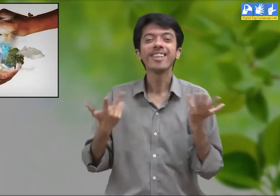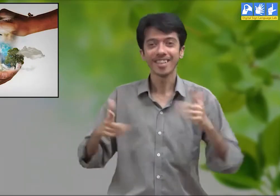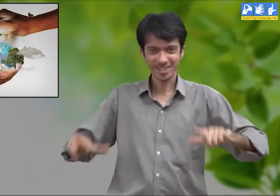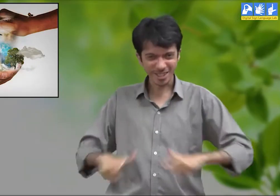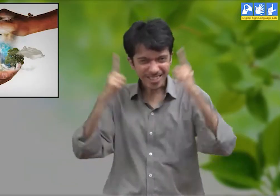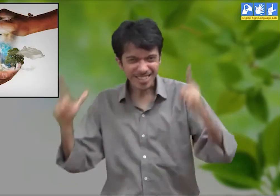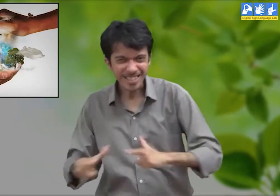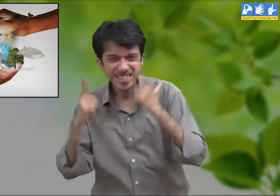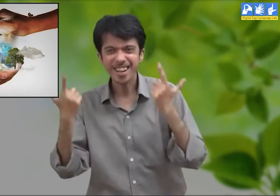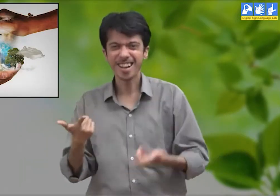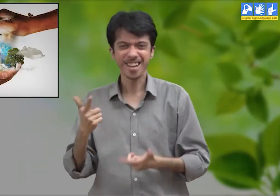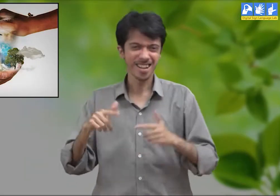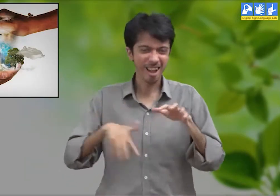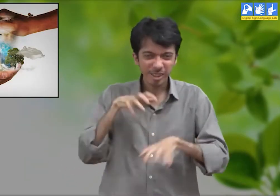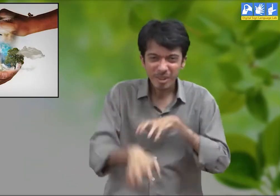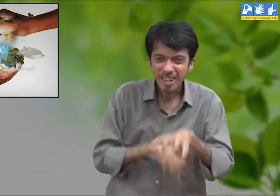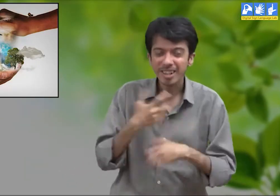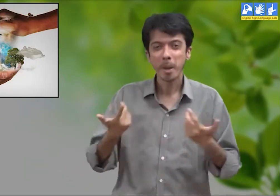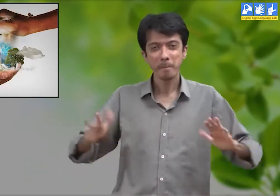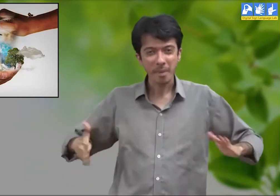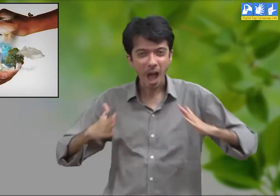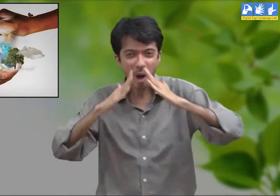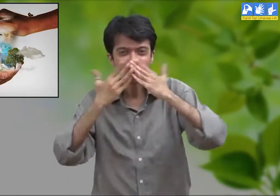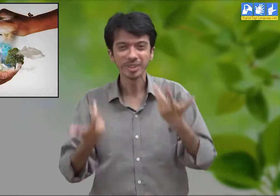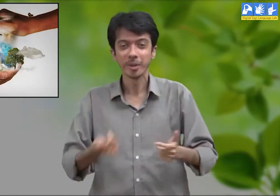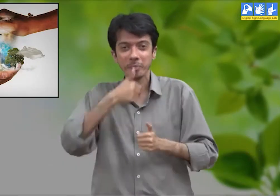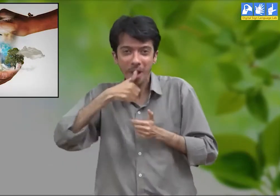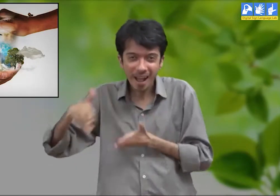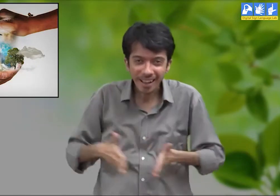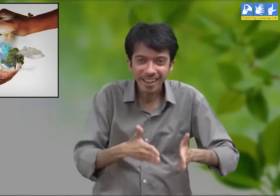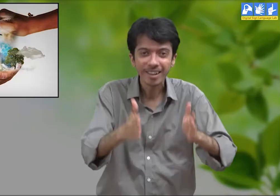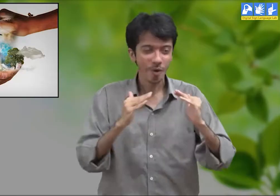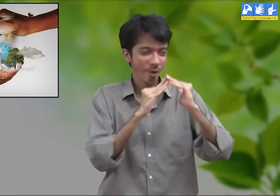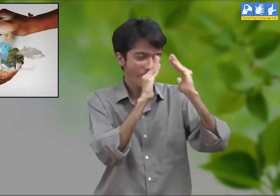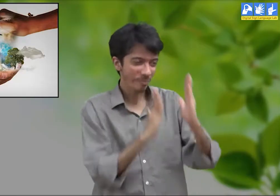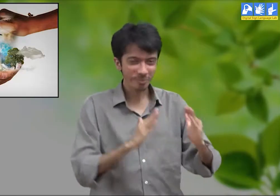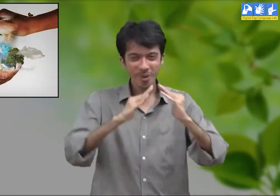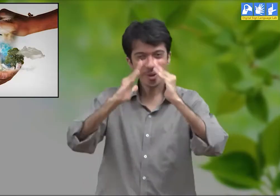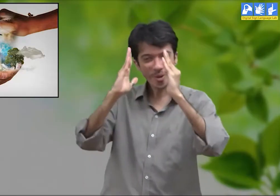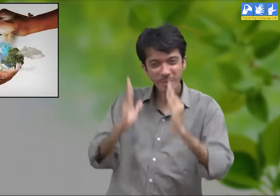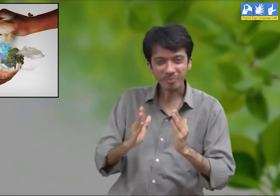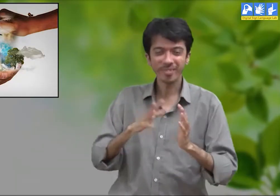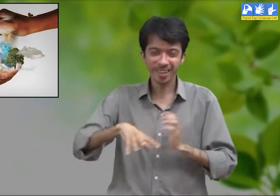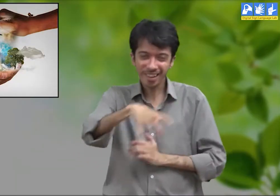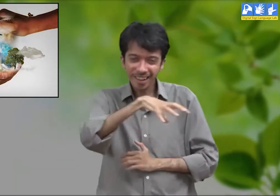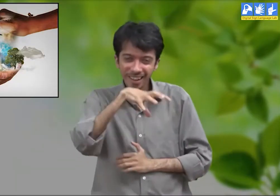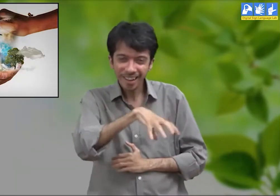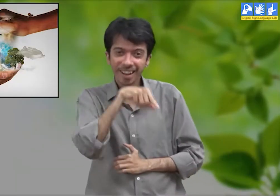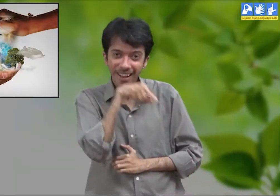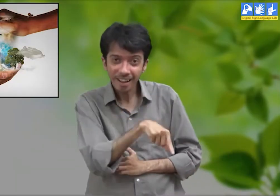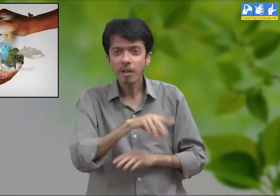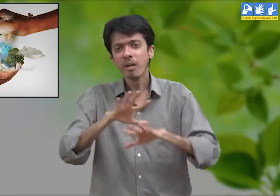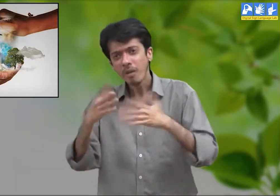People lived in the forests and they had been living in Indian forests for centuries.